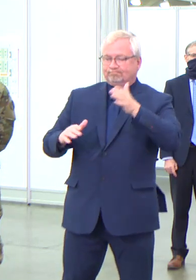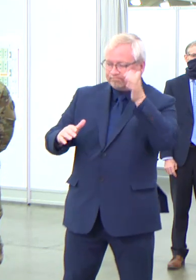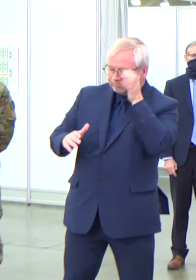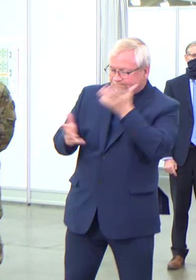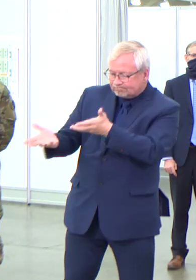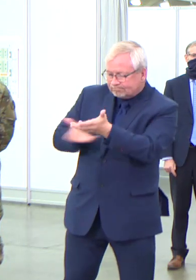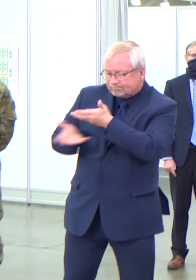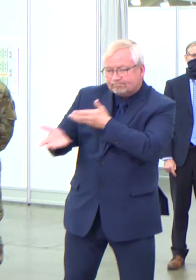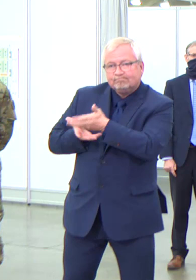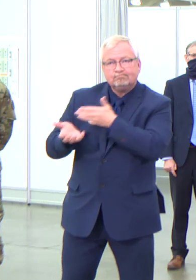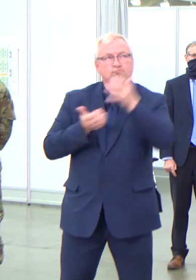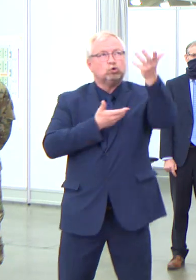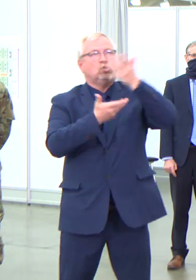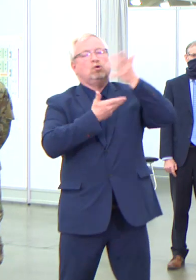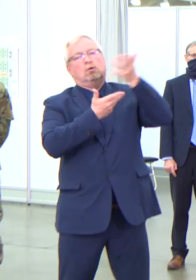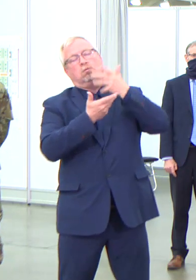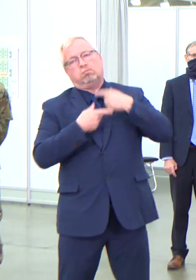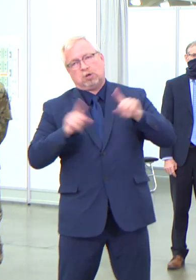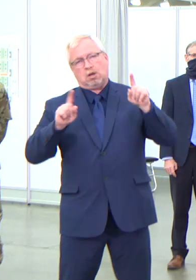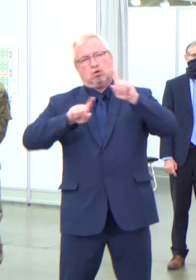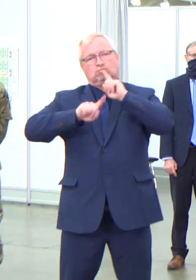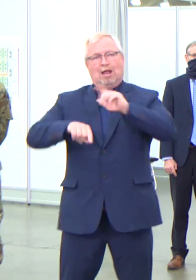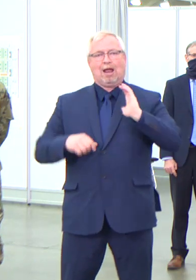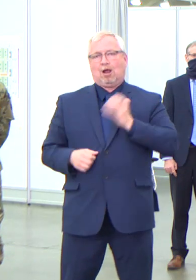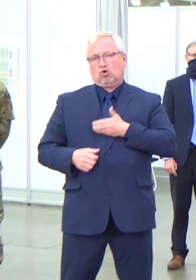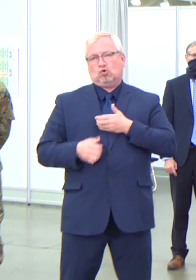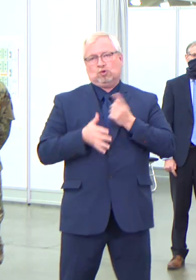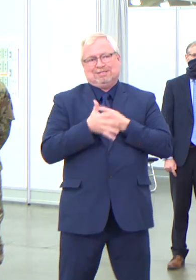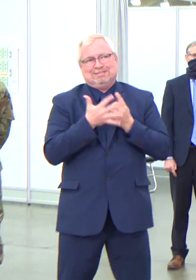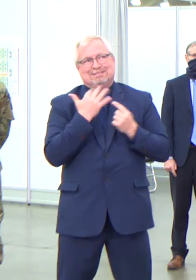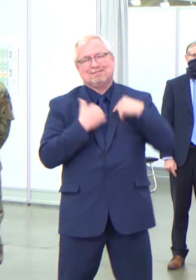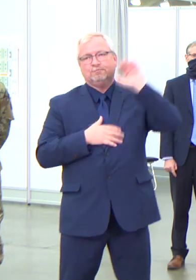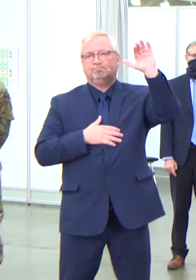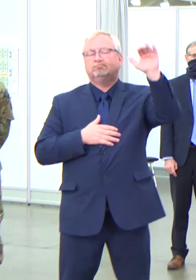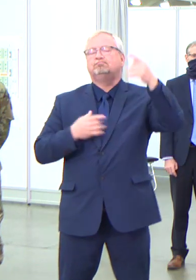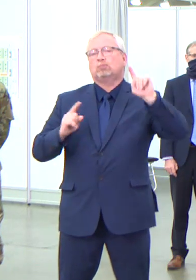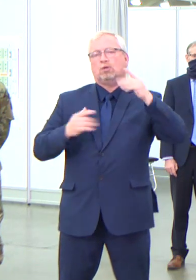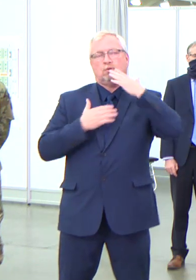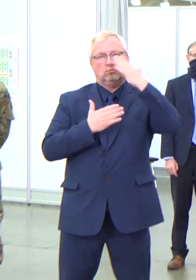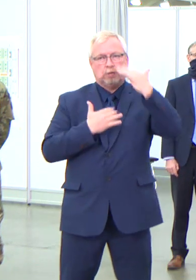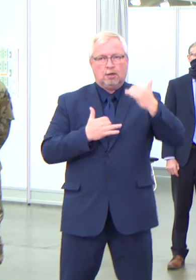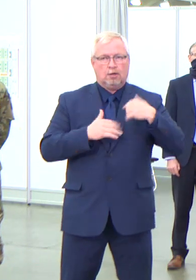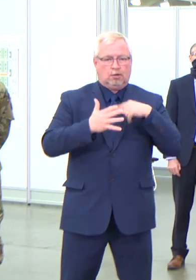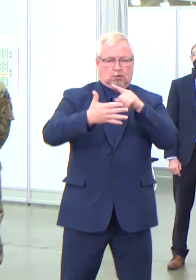Trump Administration for listening to our concerns, responding to us, and for designating the Baltimore